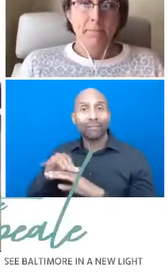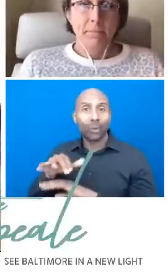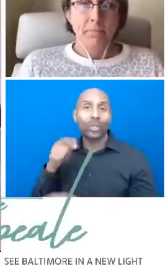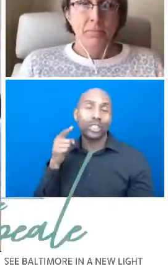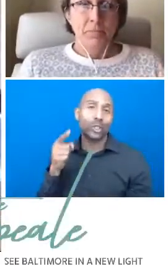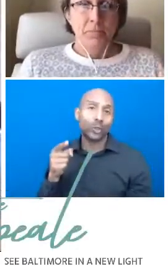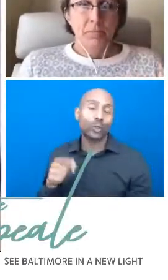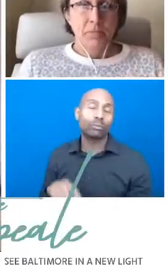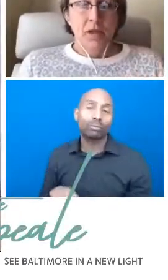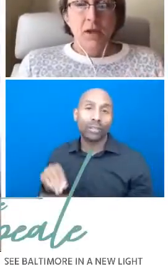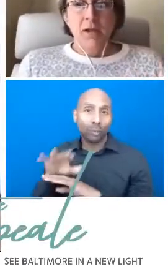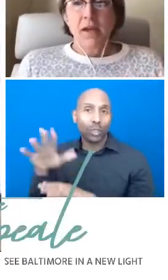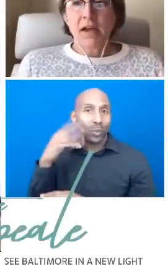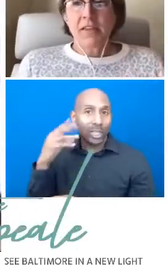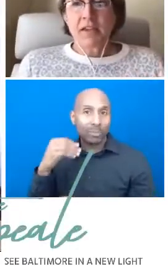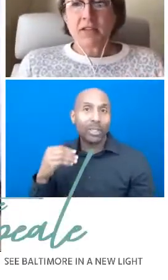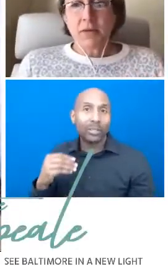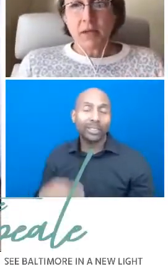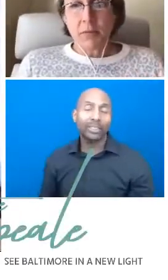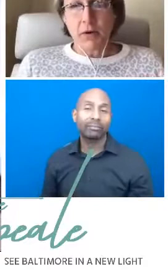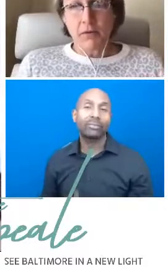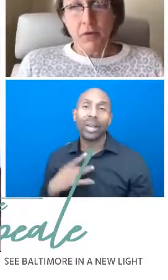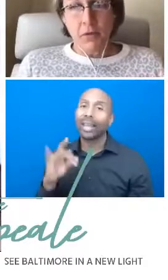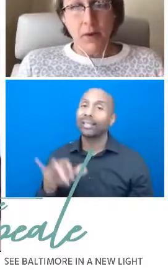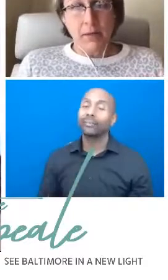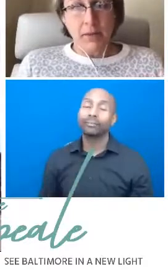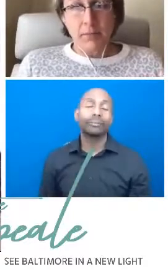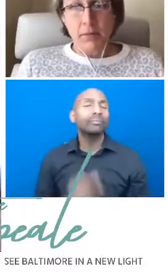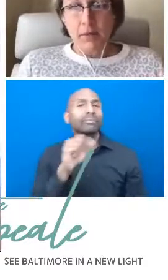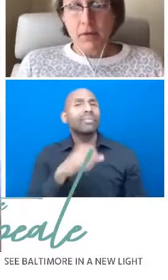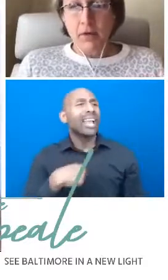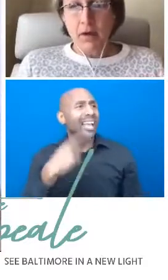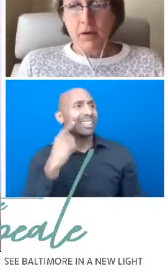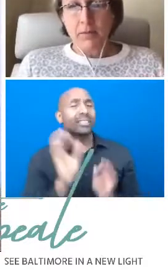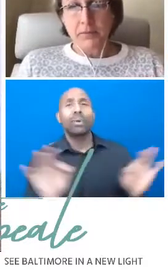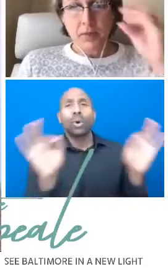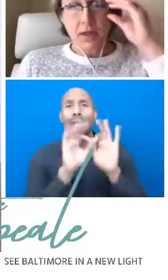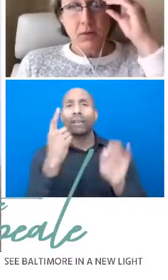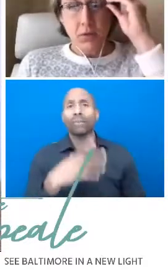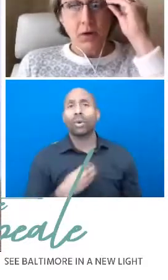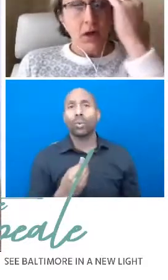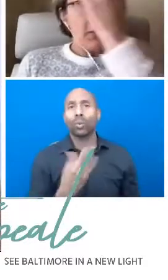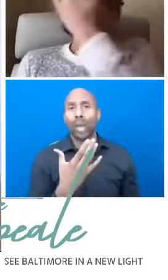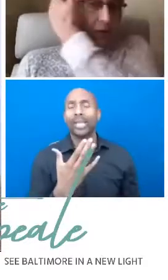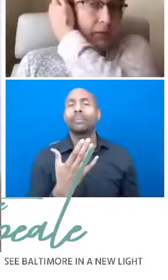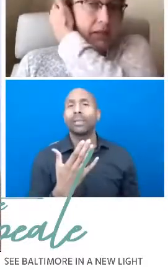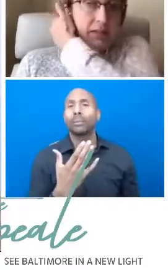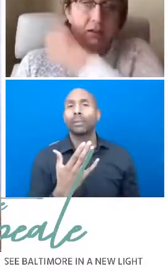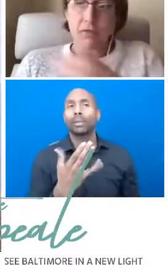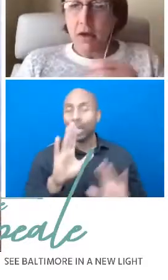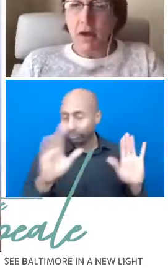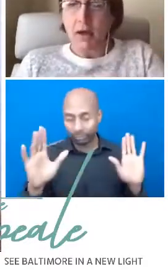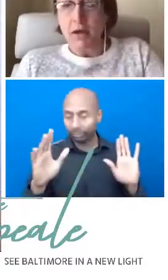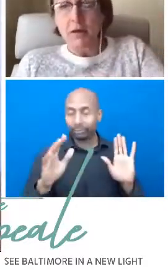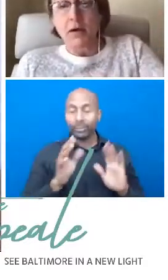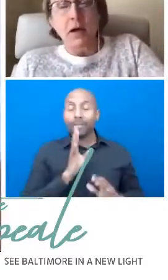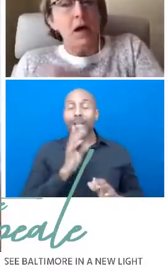I think it's really important for white people. Well, I'll speak for myself.